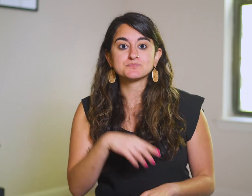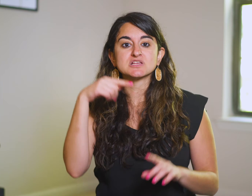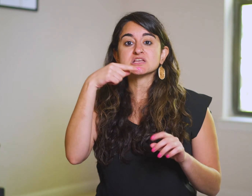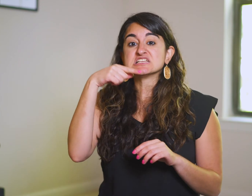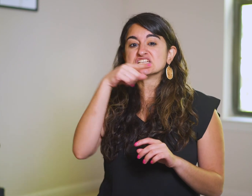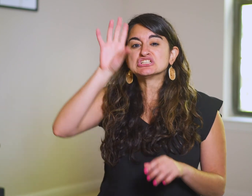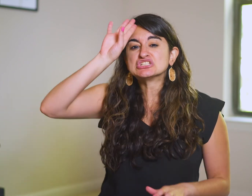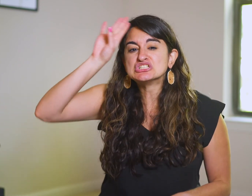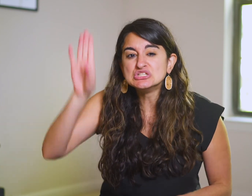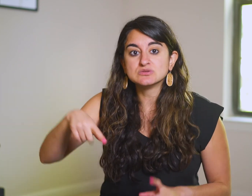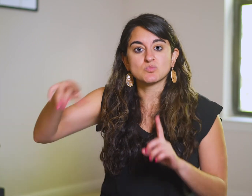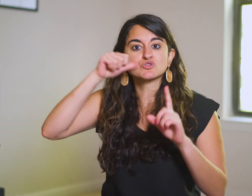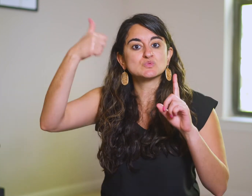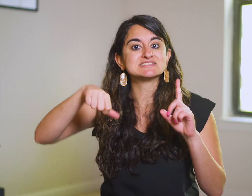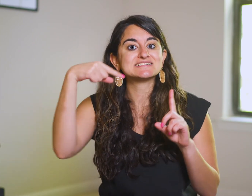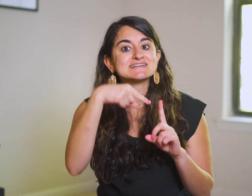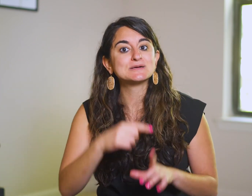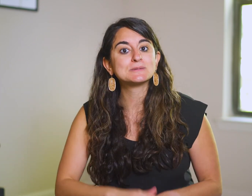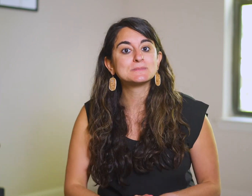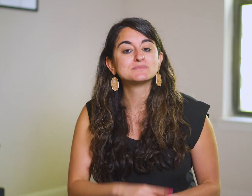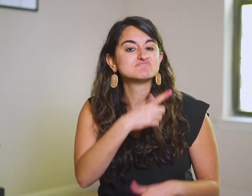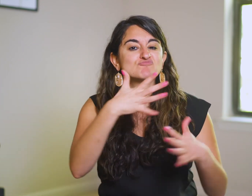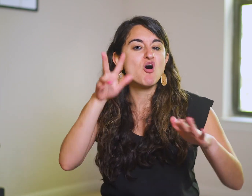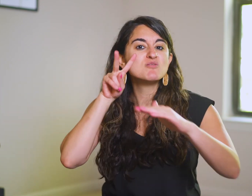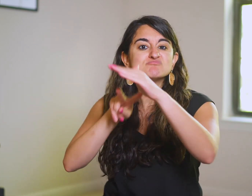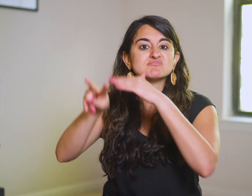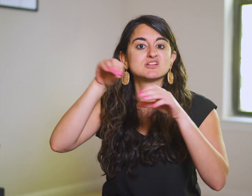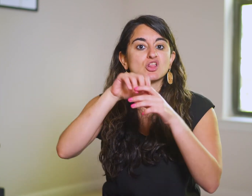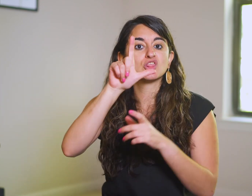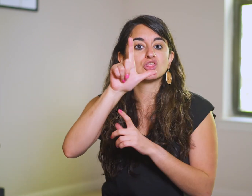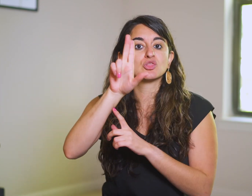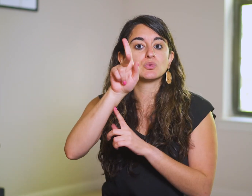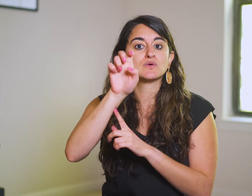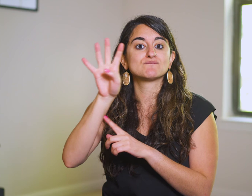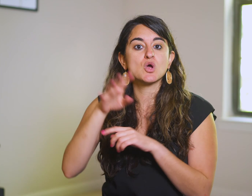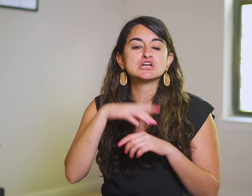He knew they would reject Him—He prophesies it in Luke 4.